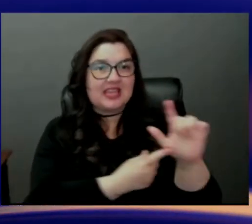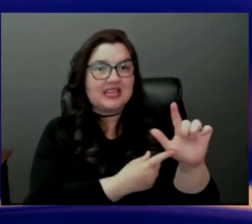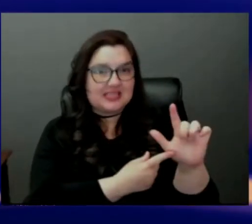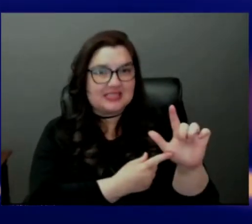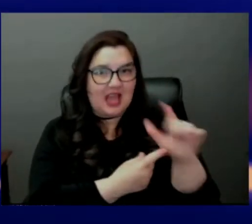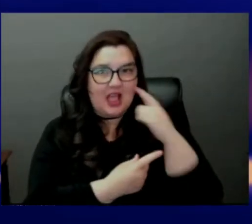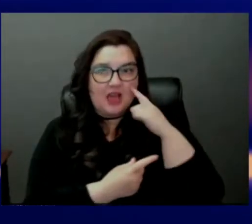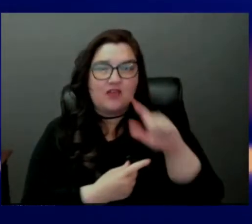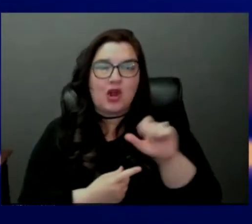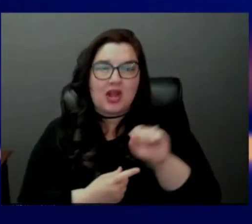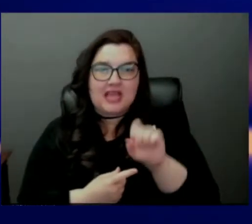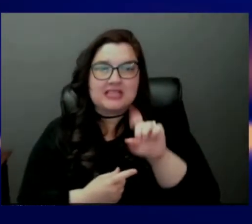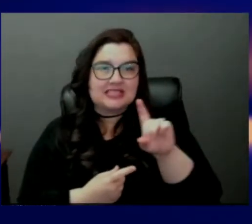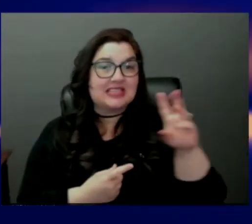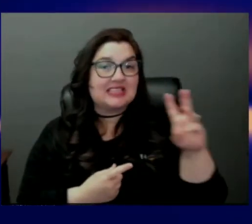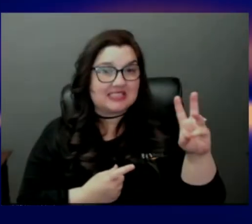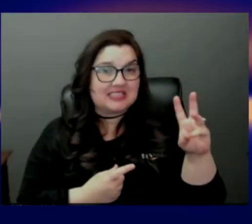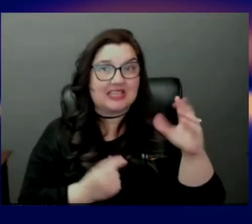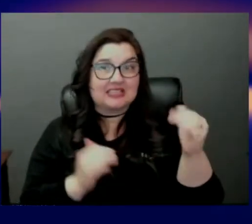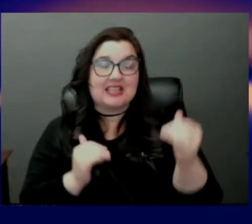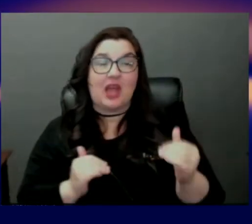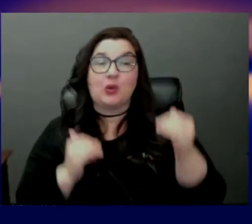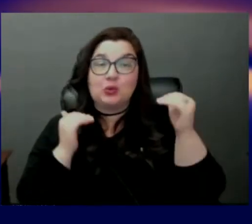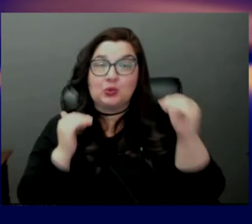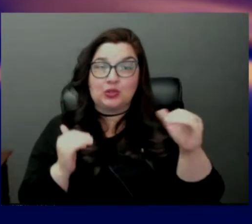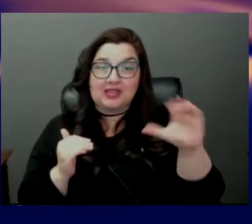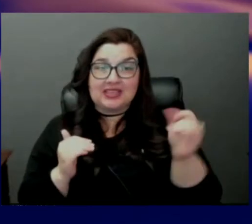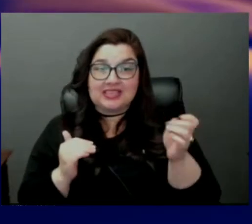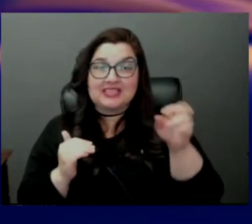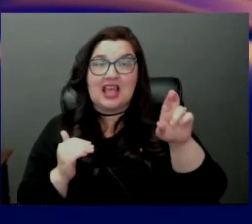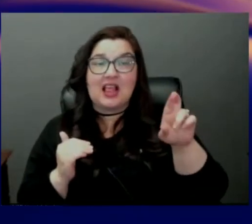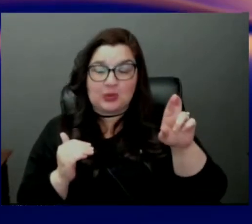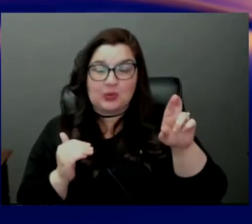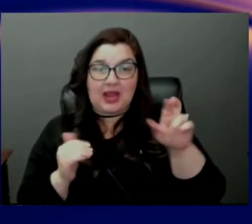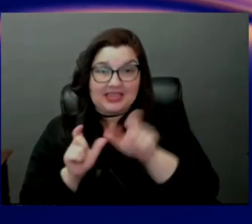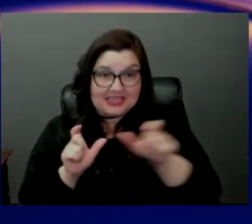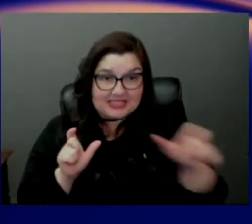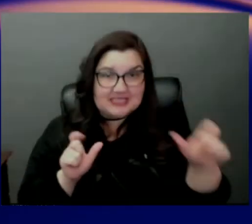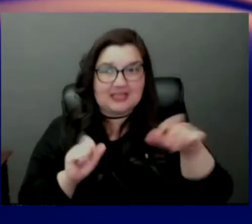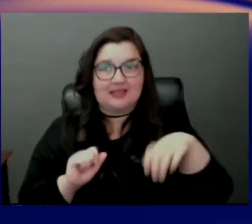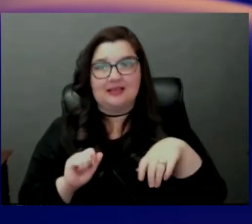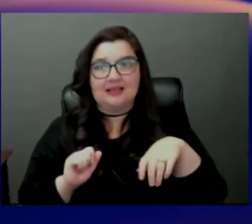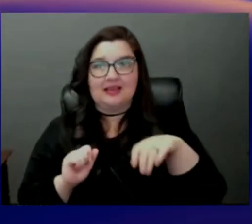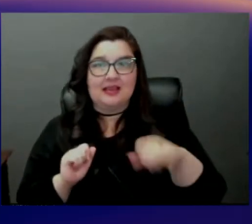Now, if you look at the accelerated instances where people are running FPGA, A6 and GPUs